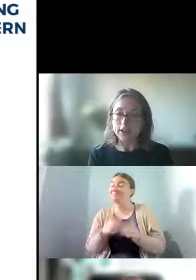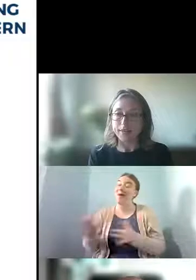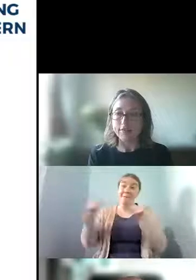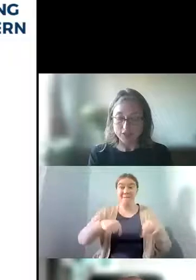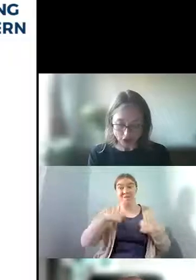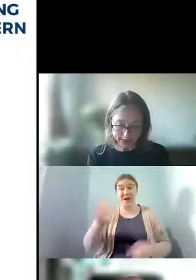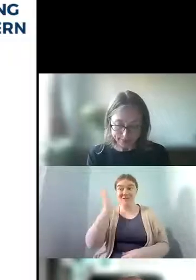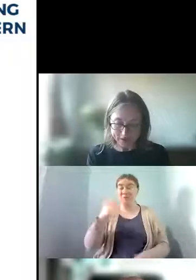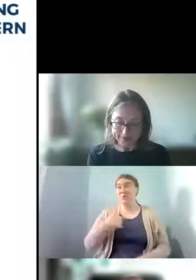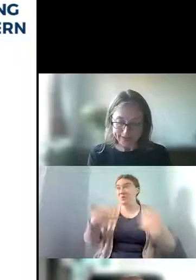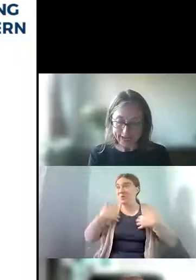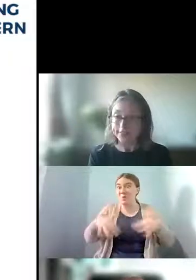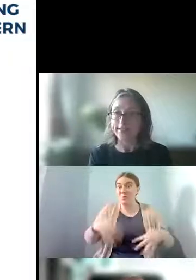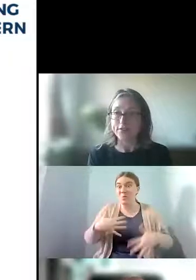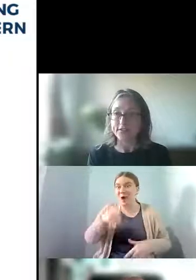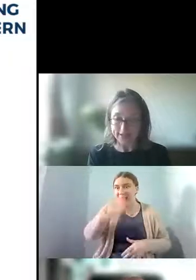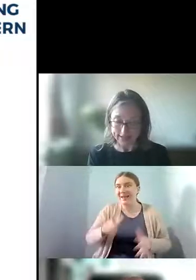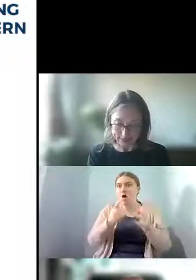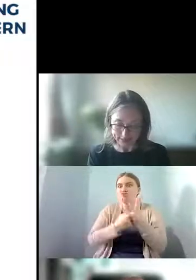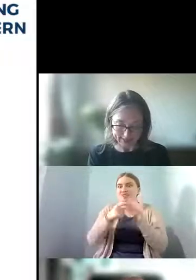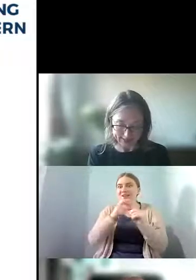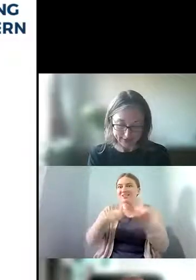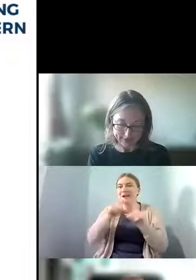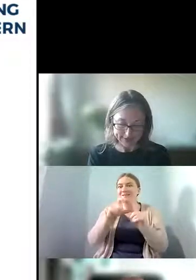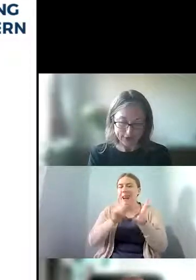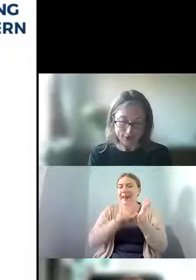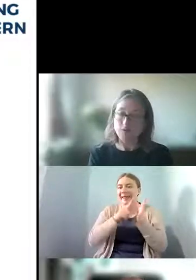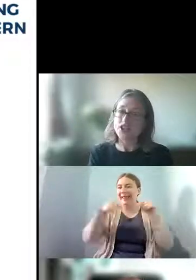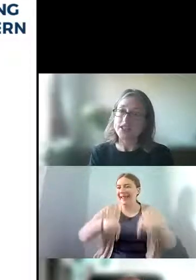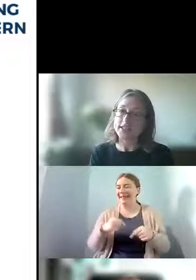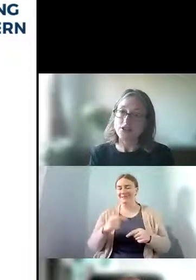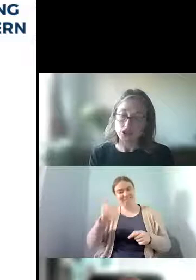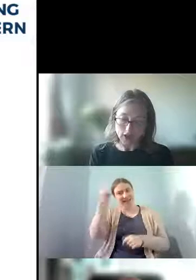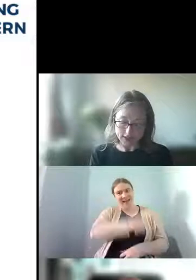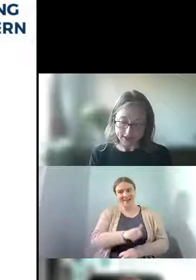we have richard leigh with us again to give us his expert insights richard is a chartered civil